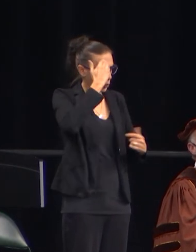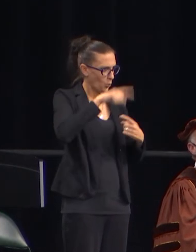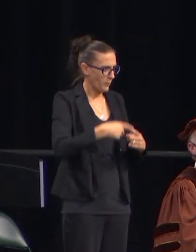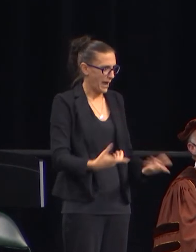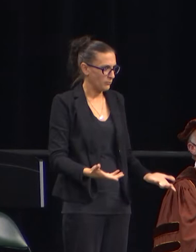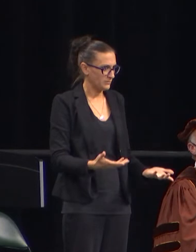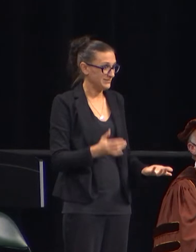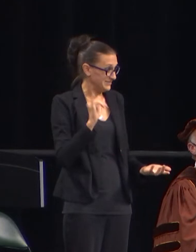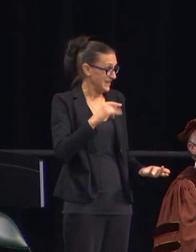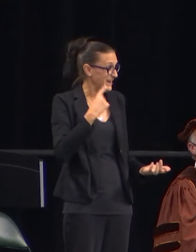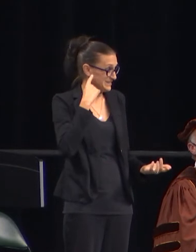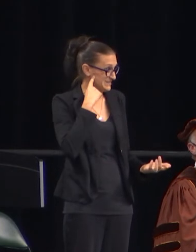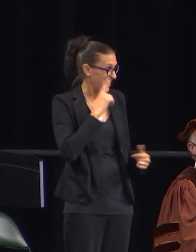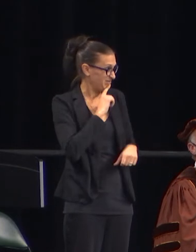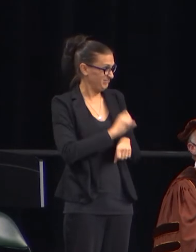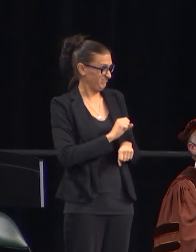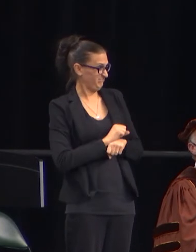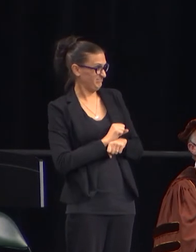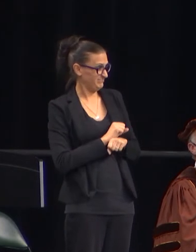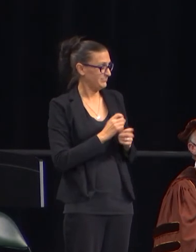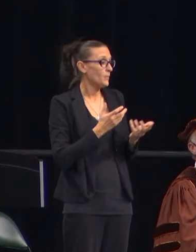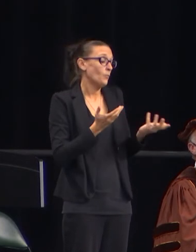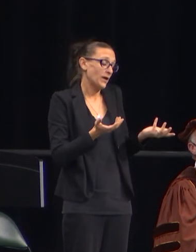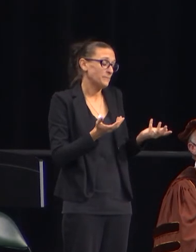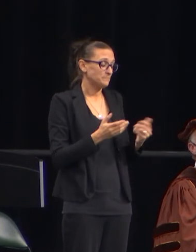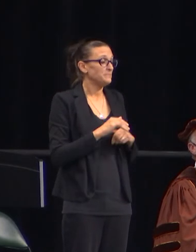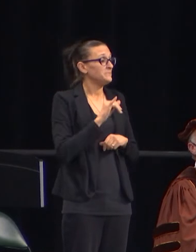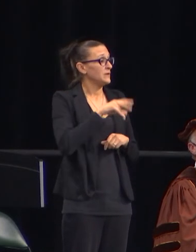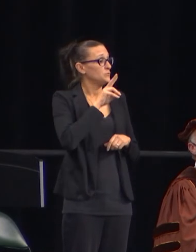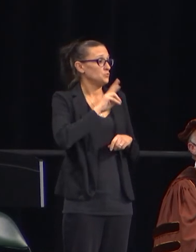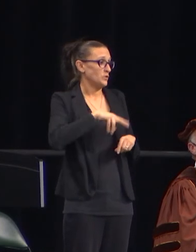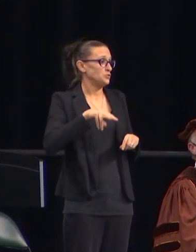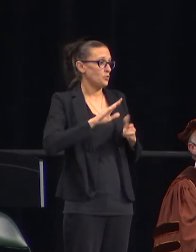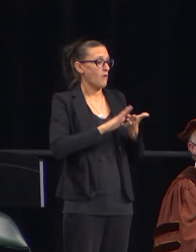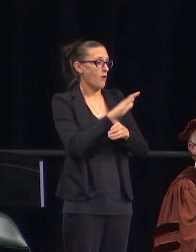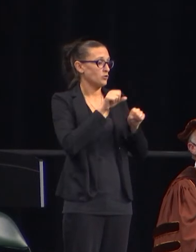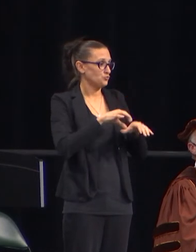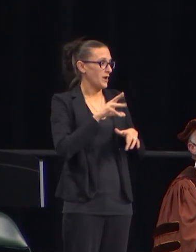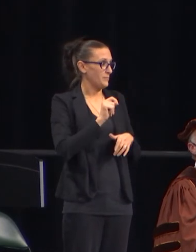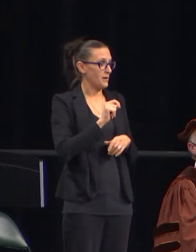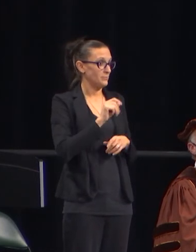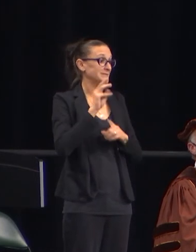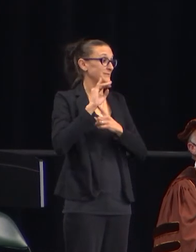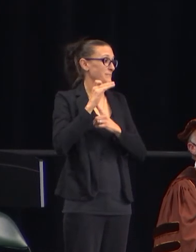Does that sound legit? Well, this 22 year old college dropout was Michael Dell,